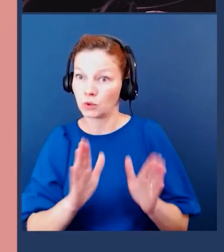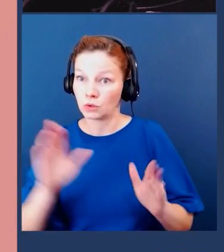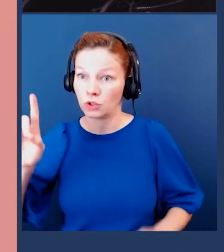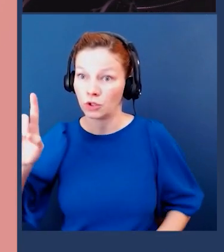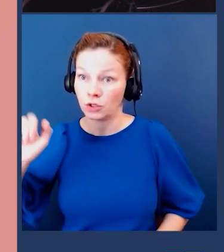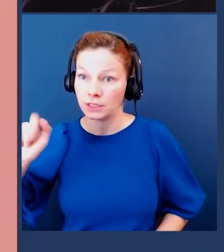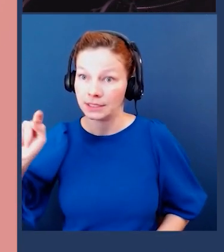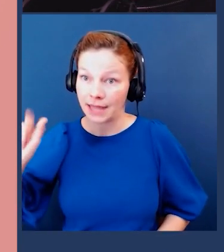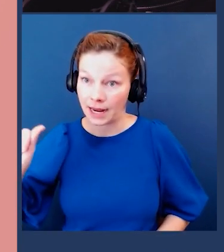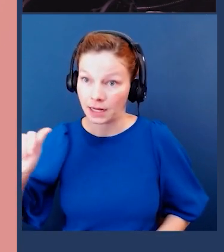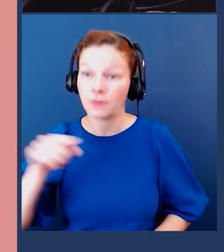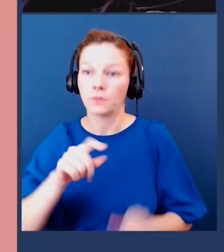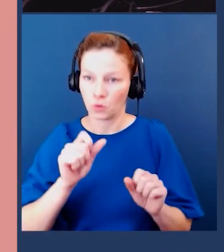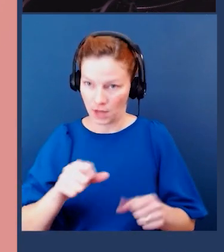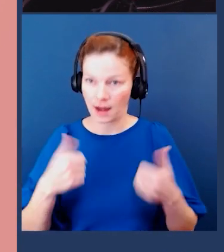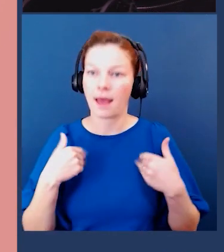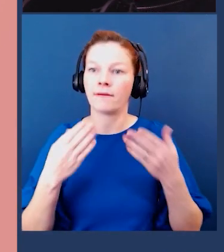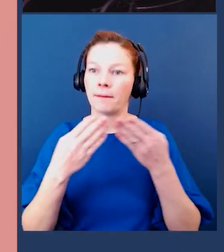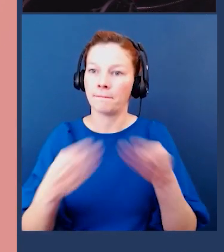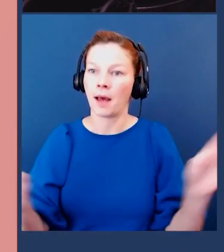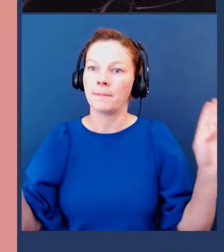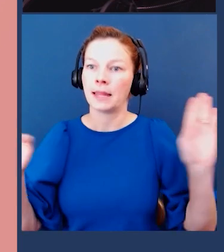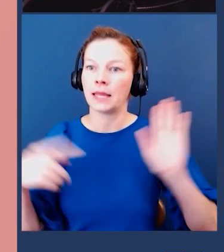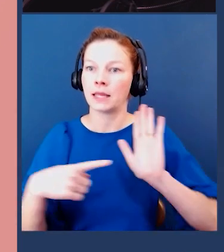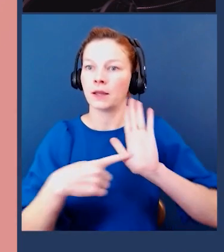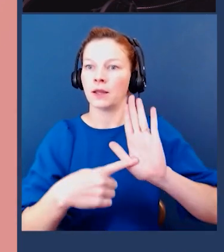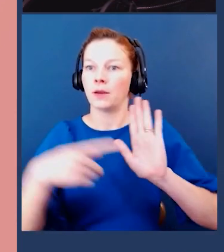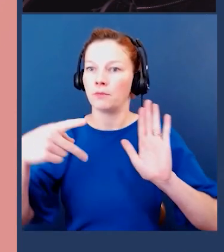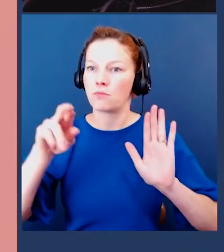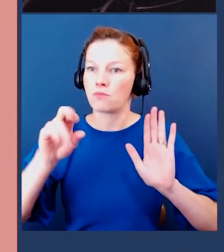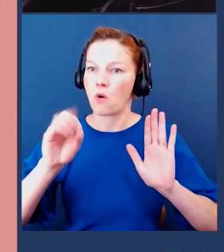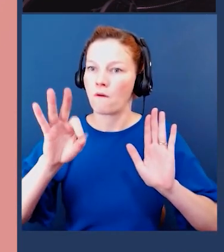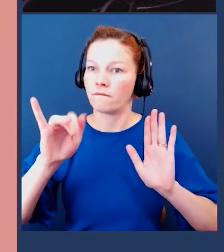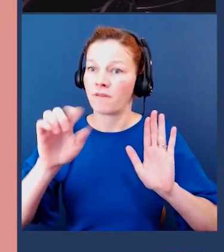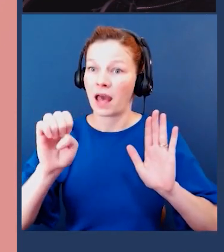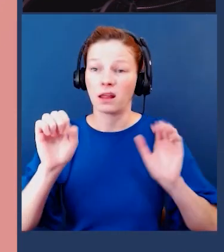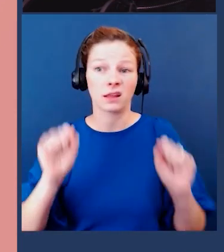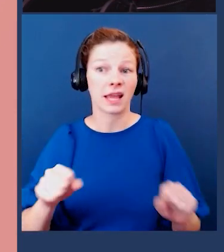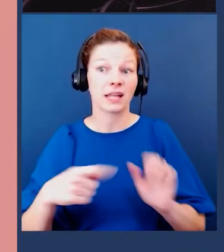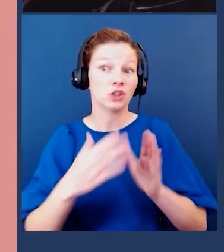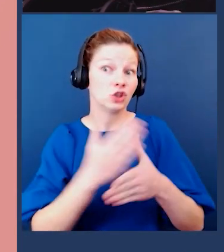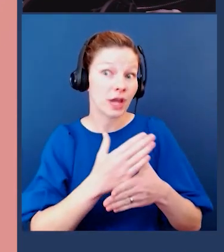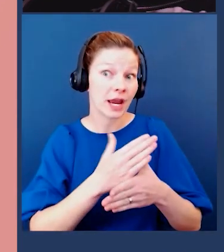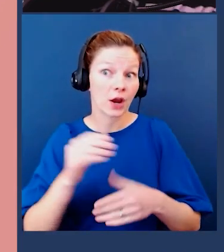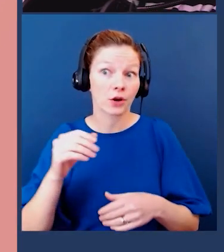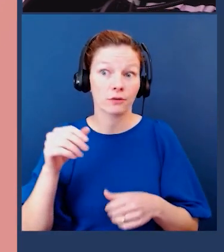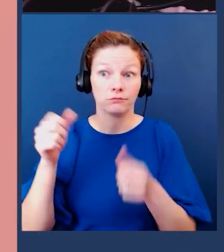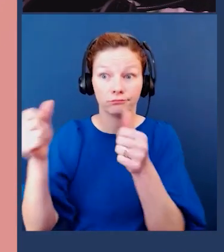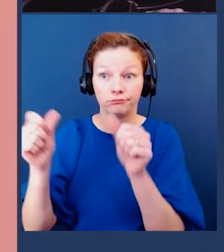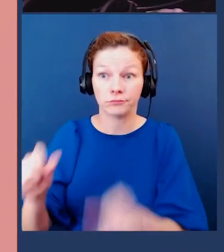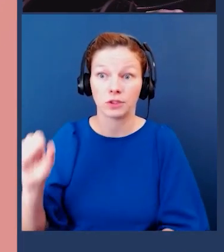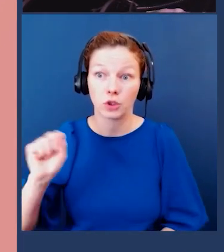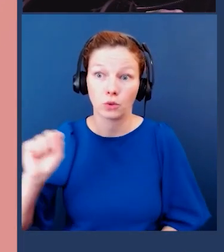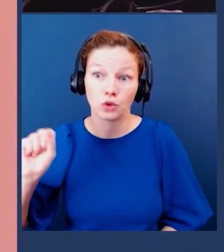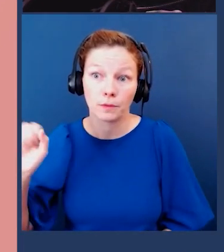for the characters. They could share it on social media. They can actually have a little bit like World of Warcraft armory